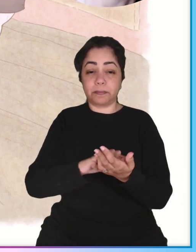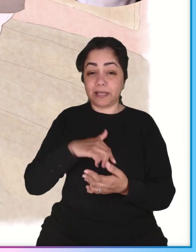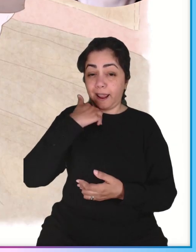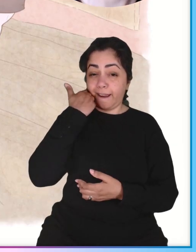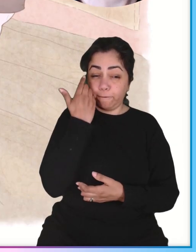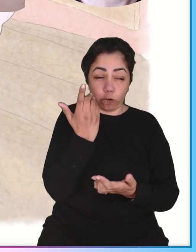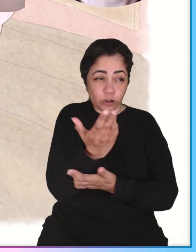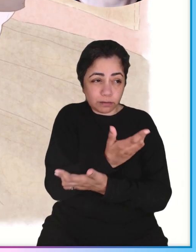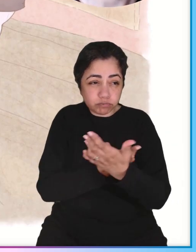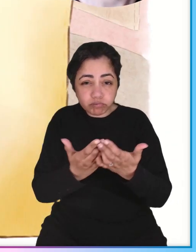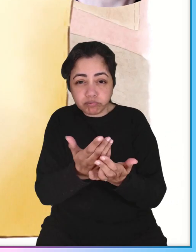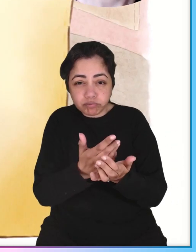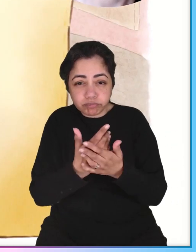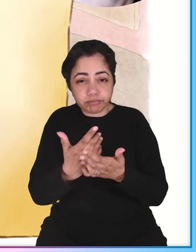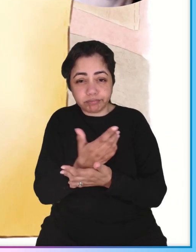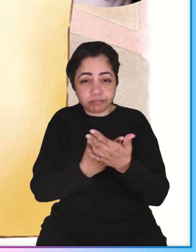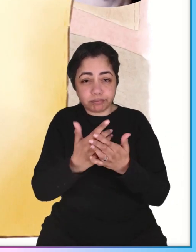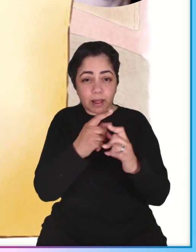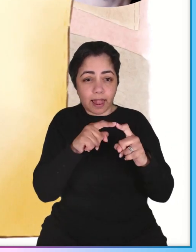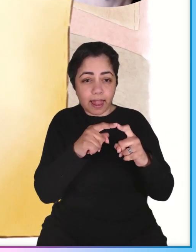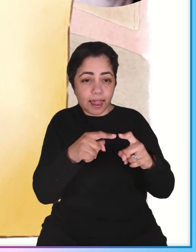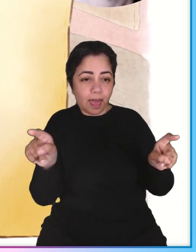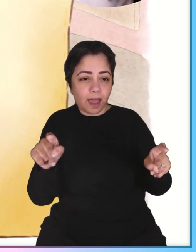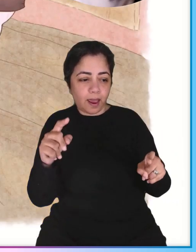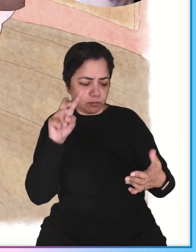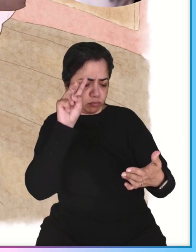to help us remove barriers from our game.